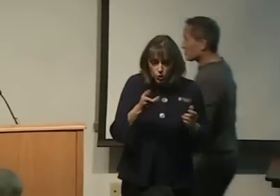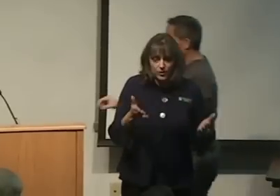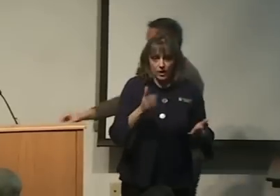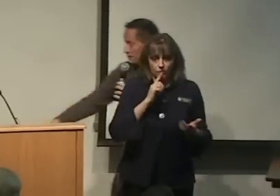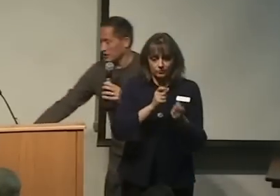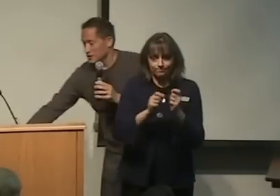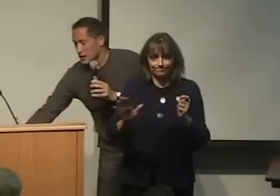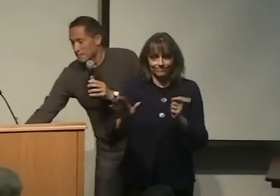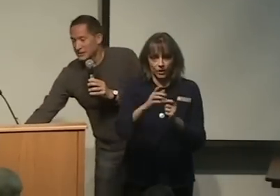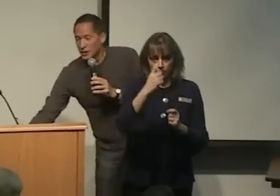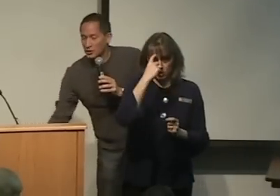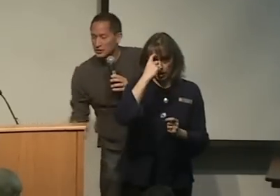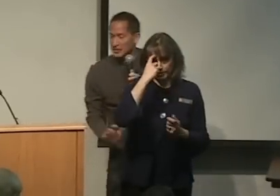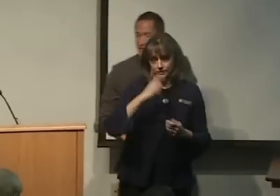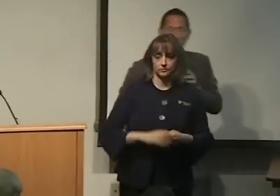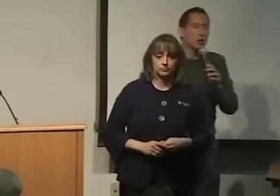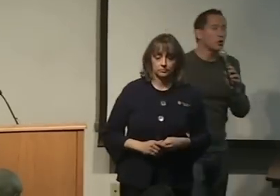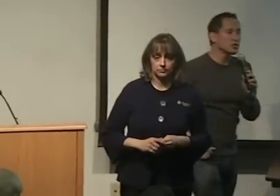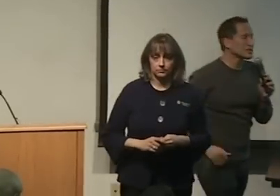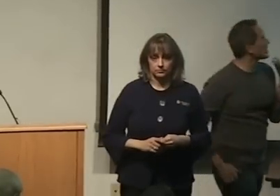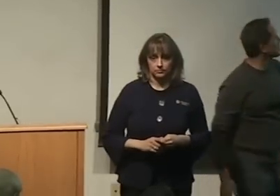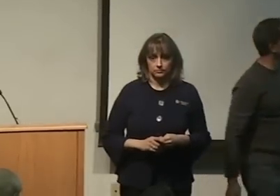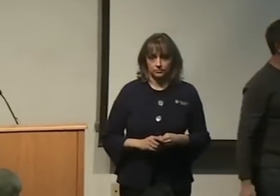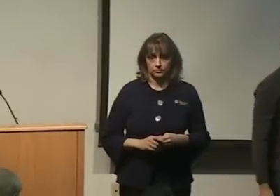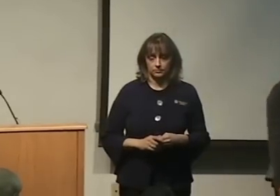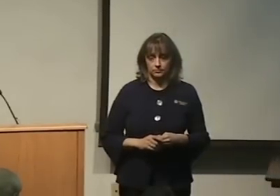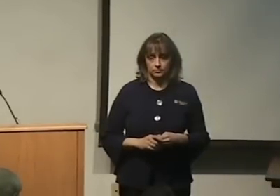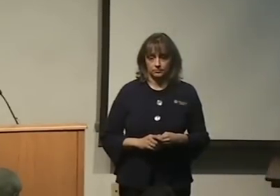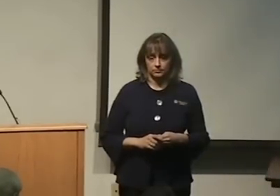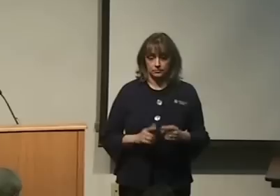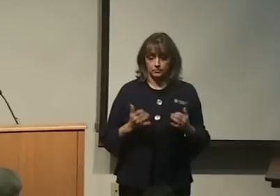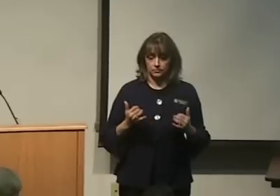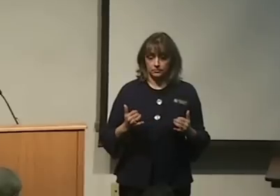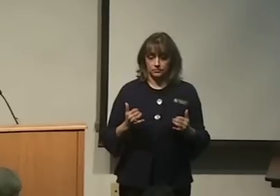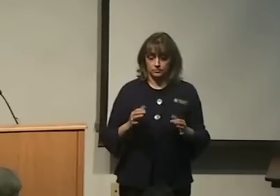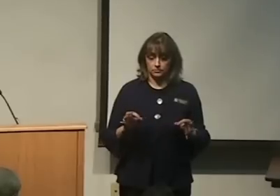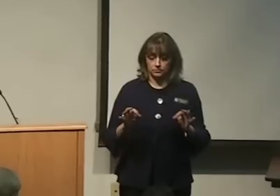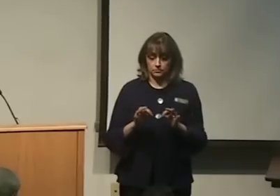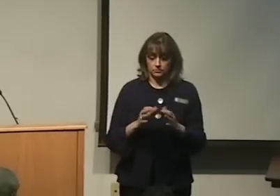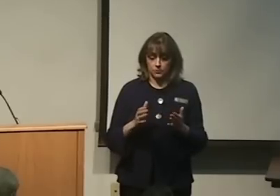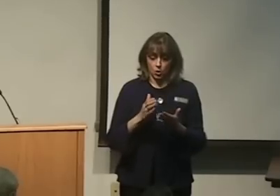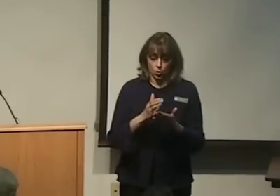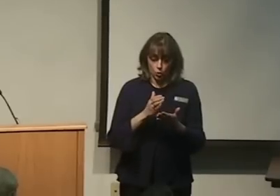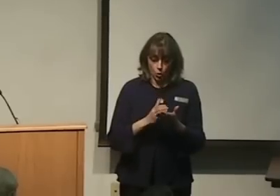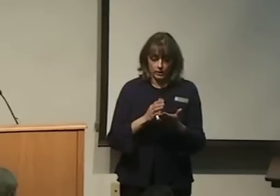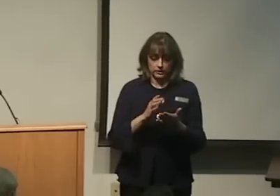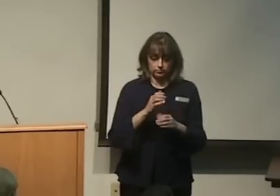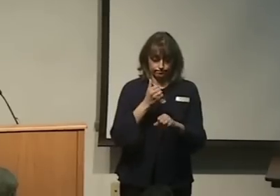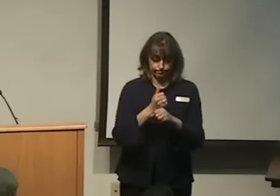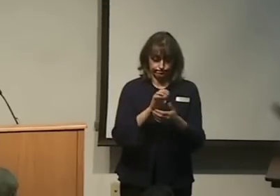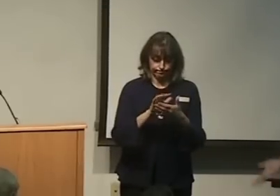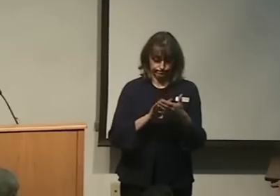But it also means that course design becomes more important because it used to be that course design was a bunch of content. Now if your course is designed as a bunch of content you're not adding any value.